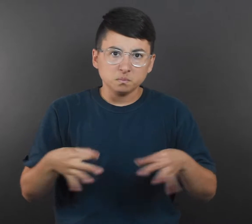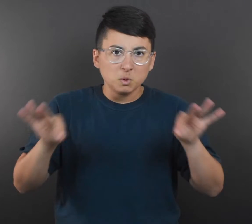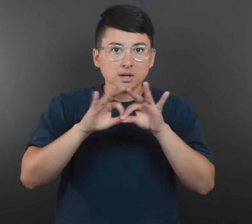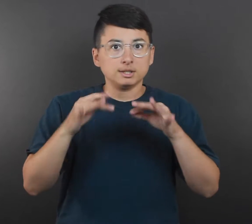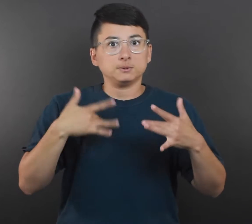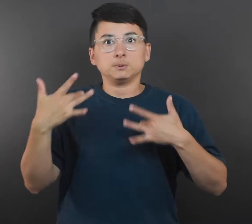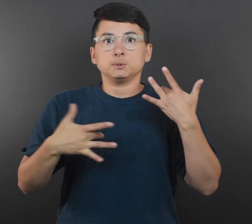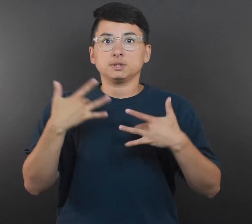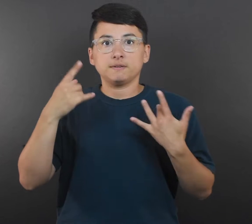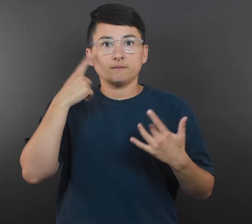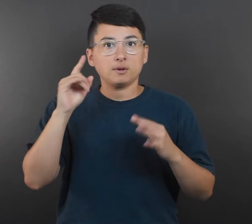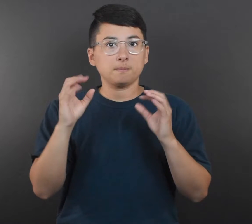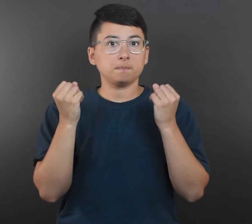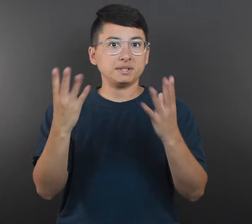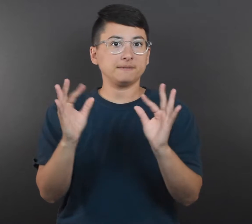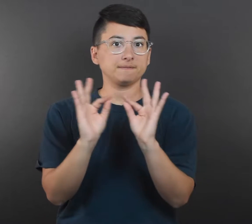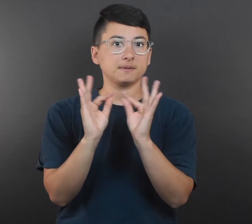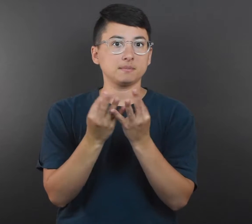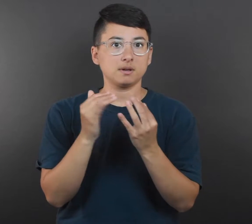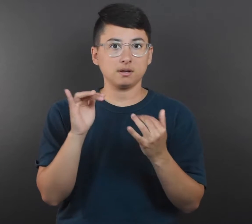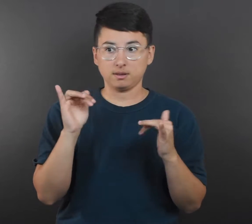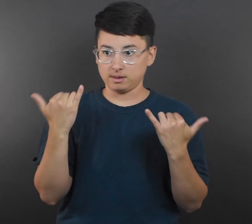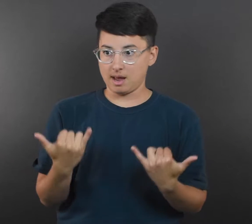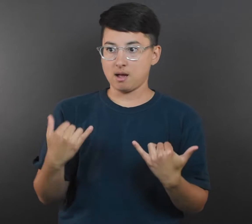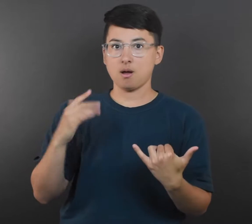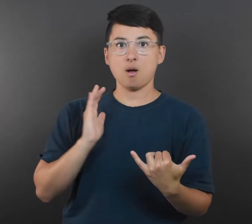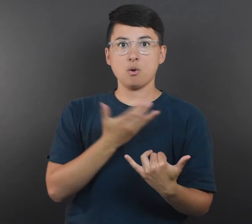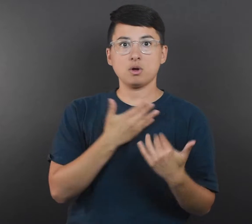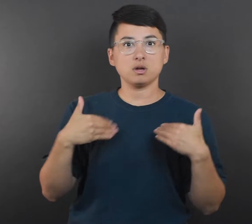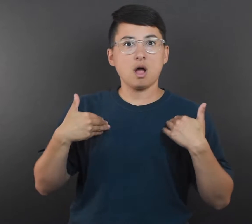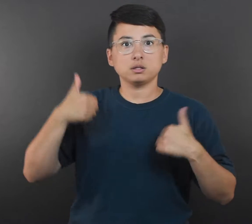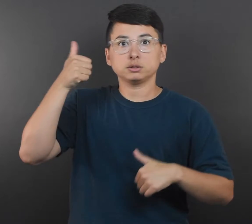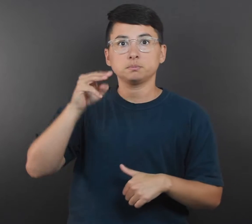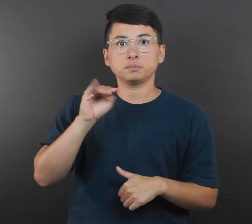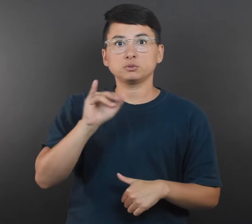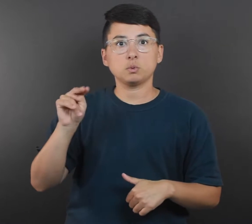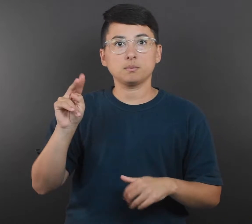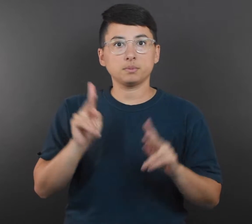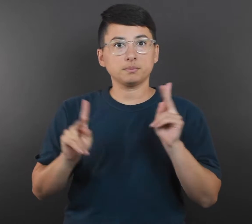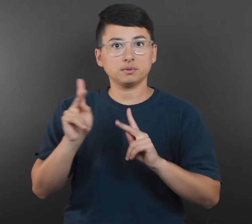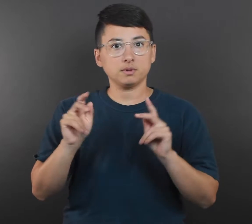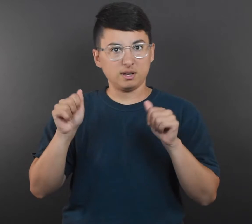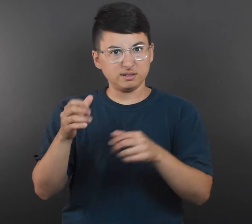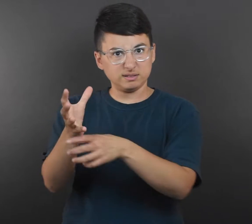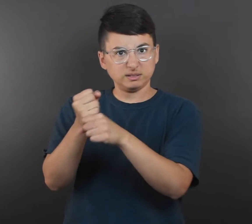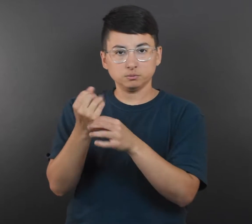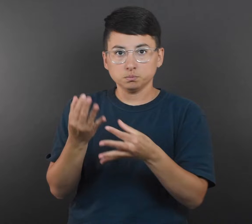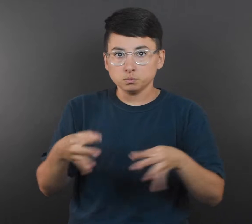now receive important protection against COVID-19 through vaccination,” said Minnesota Commissioner